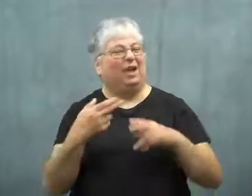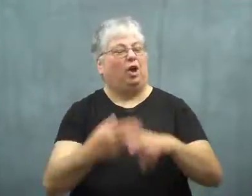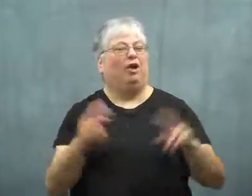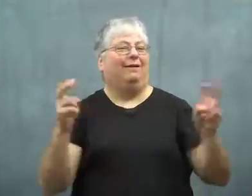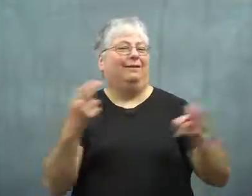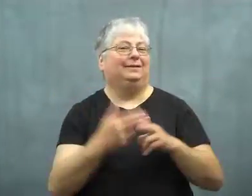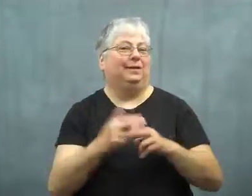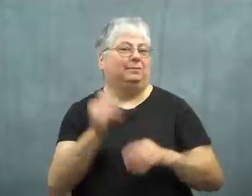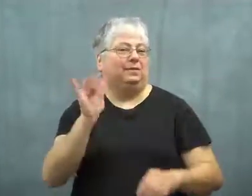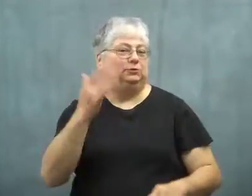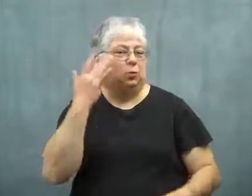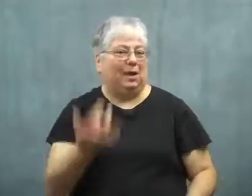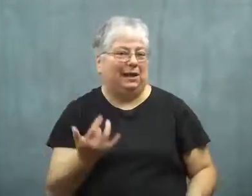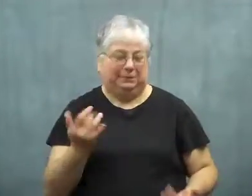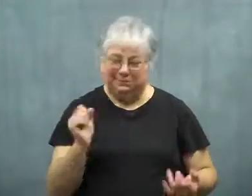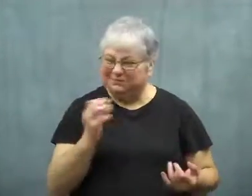That's where the name came from.